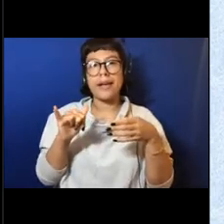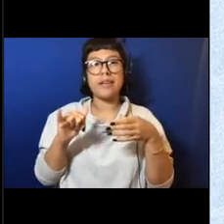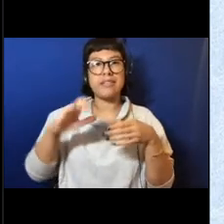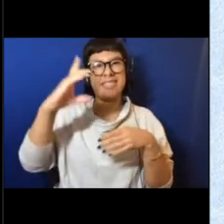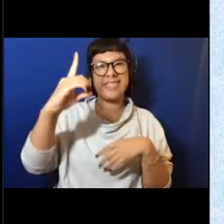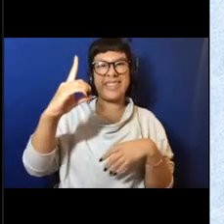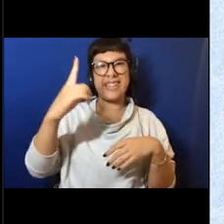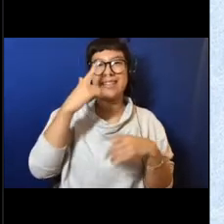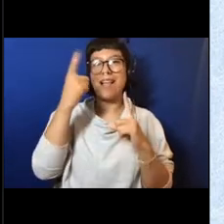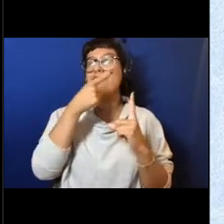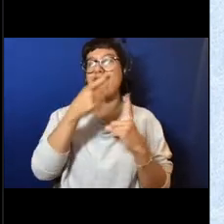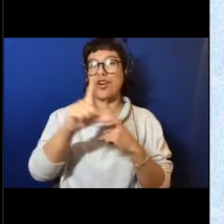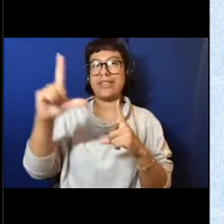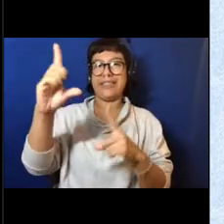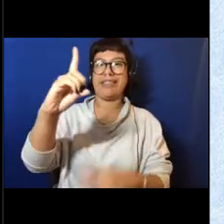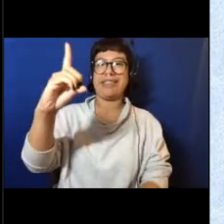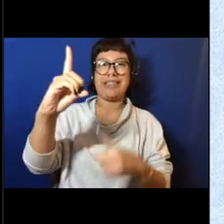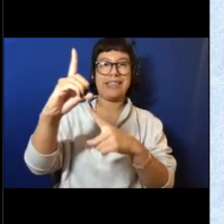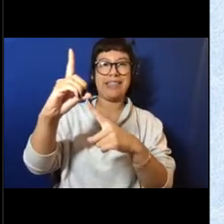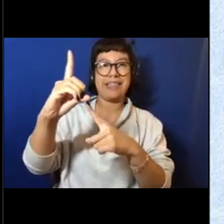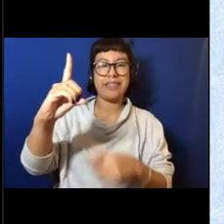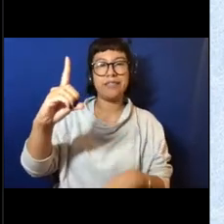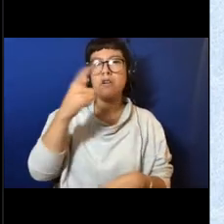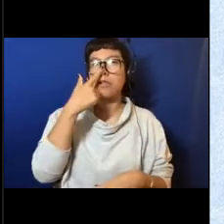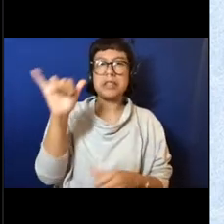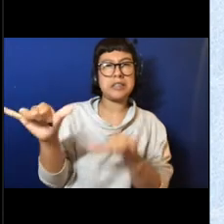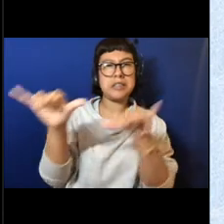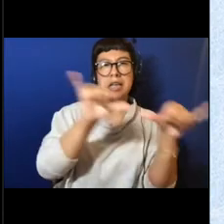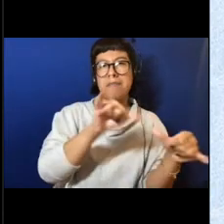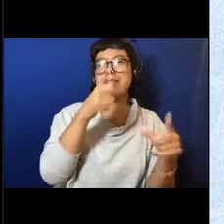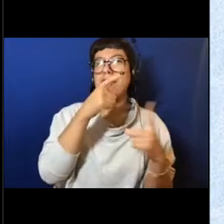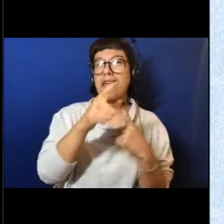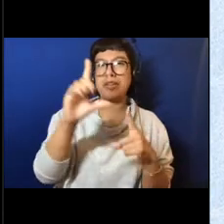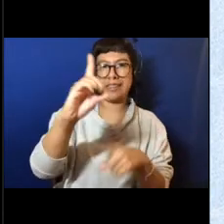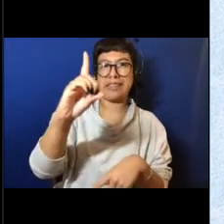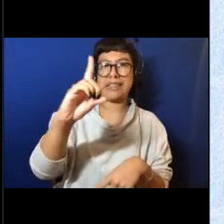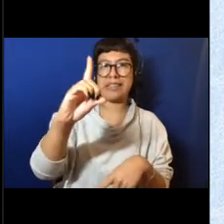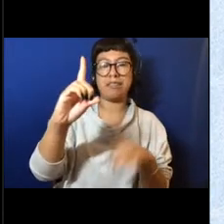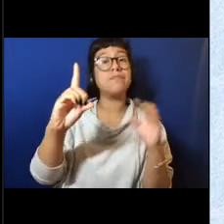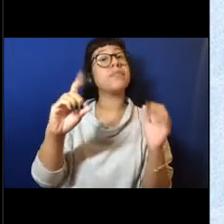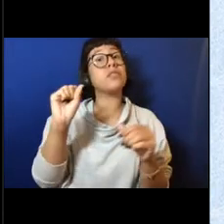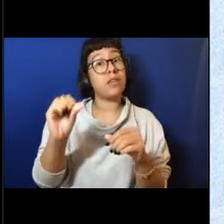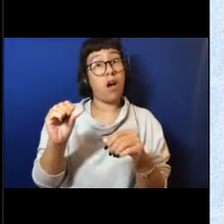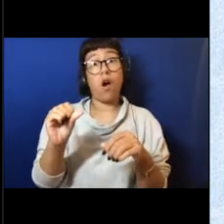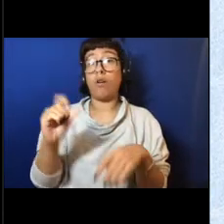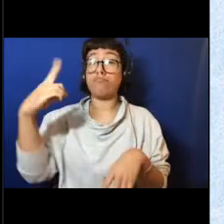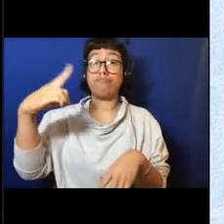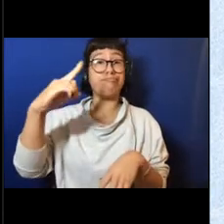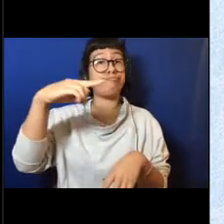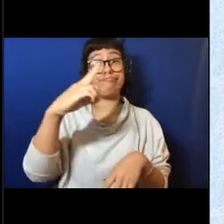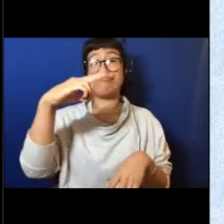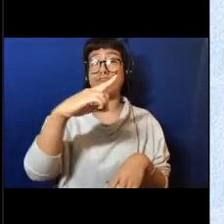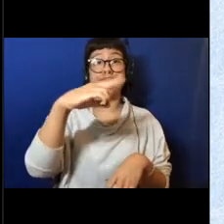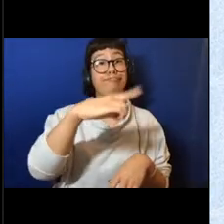And this is called the D-stage of development. And then, they keep swimming around, now looking a little bigger,